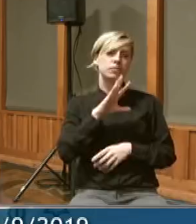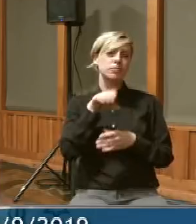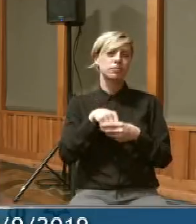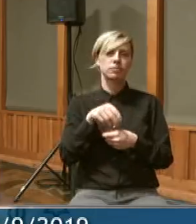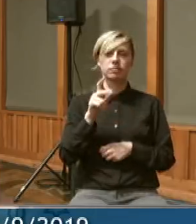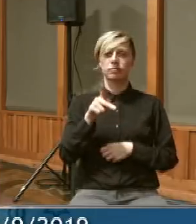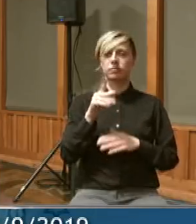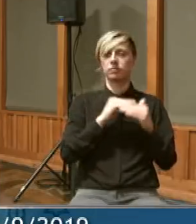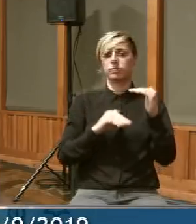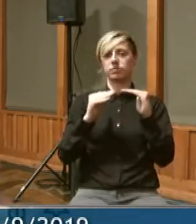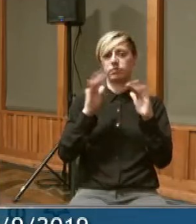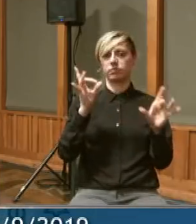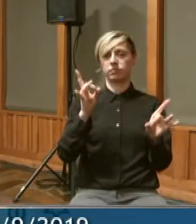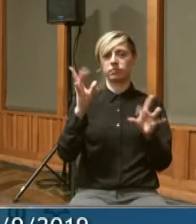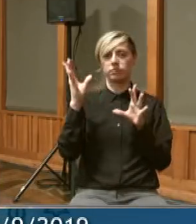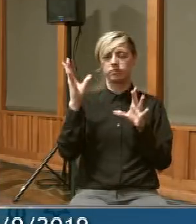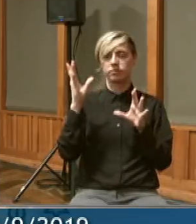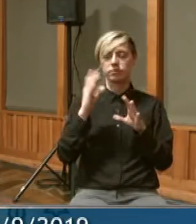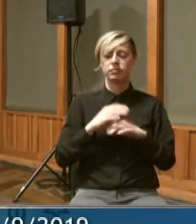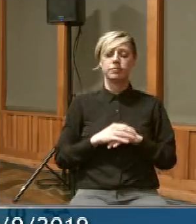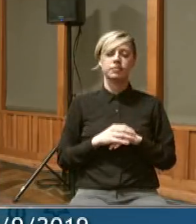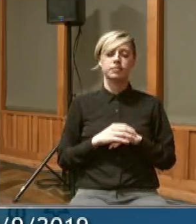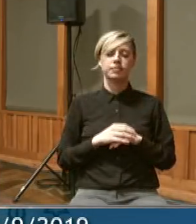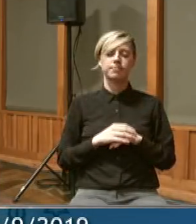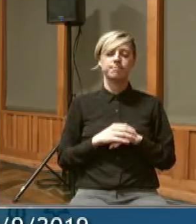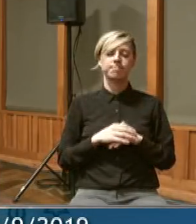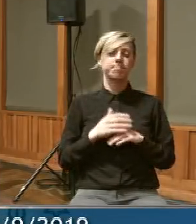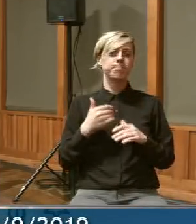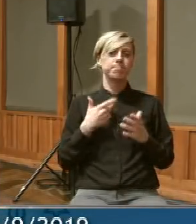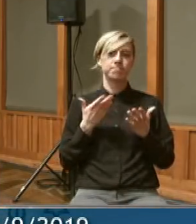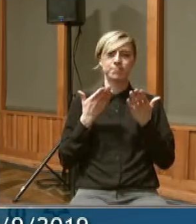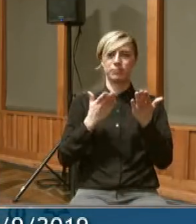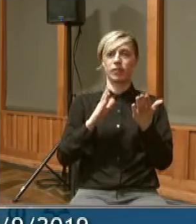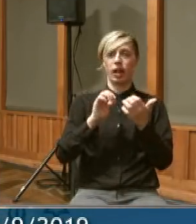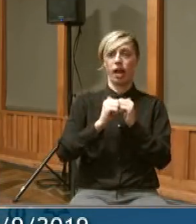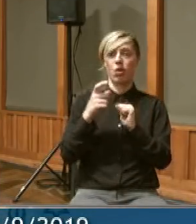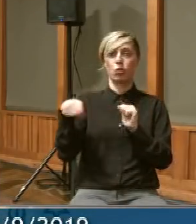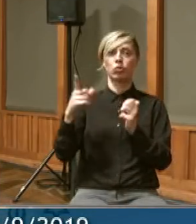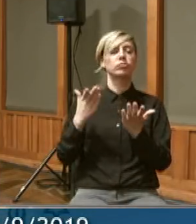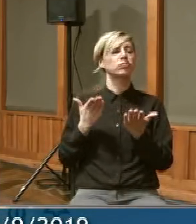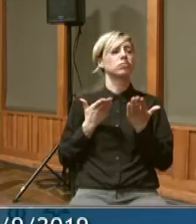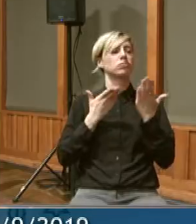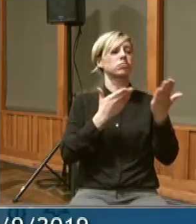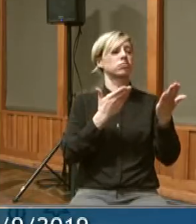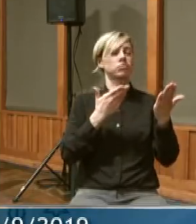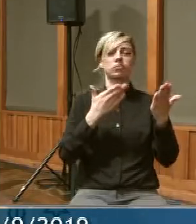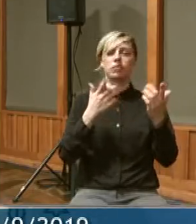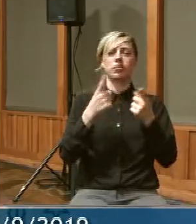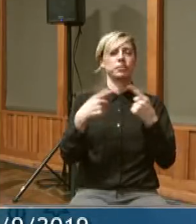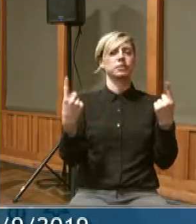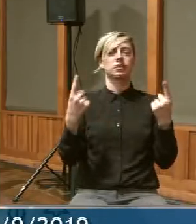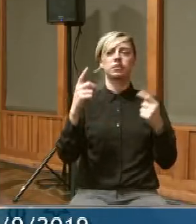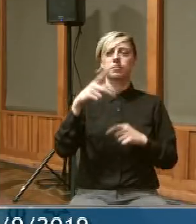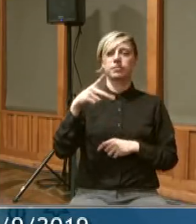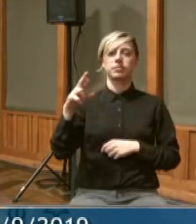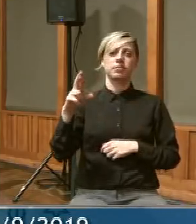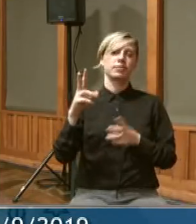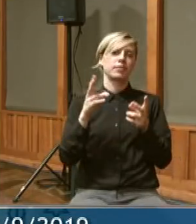IRREC REF OKAYBLY DIMINISHED AND WE FEEL BETRAYED BY THAT. CUTTING PARK AND RECREATION, THE MANNER IN WHICH THIS